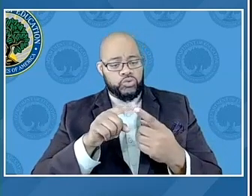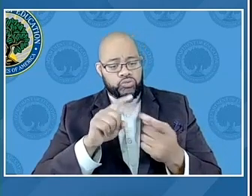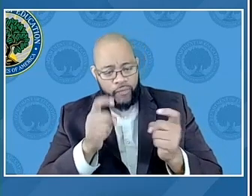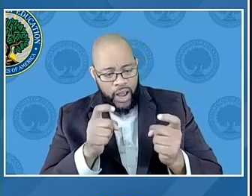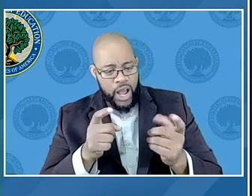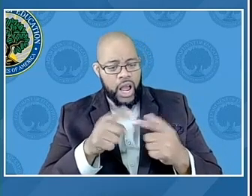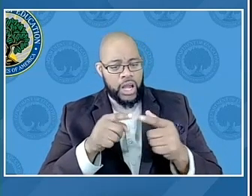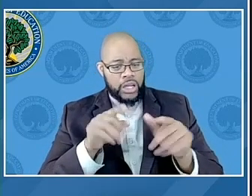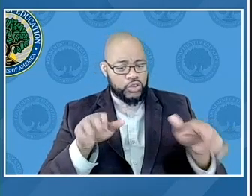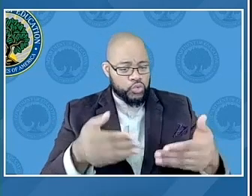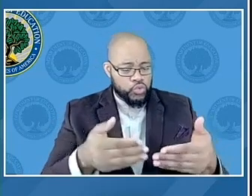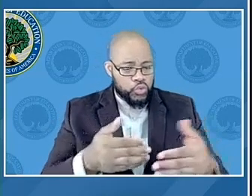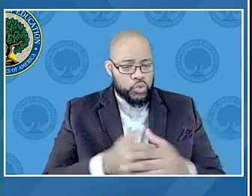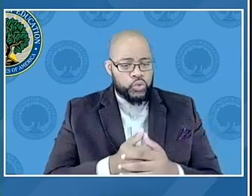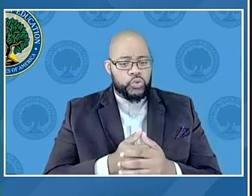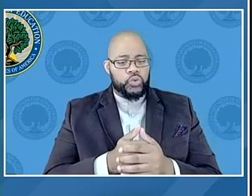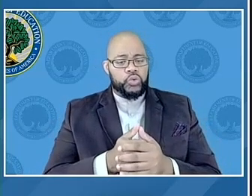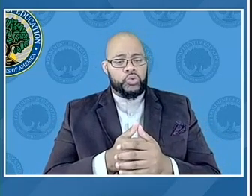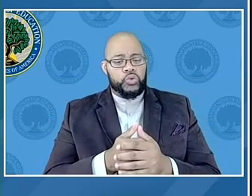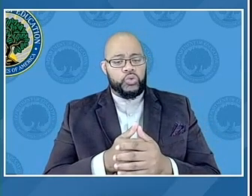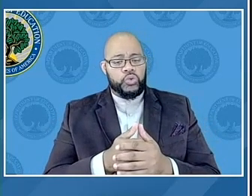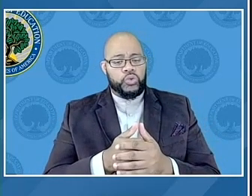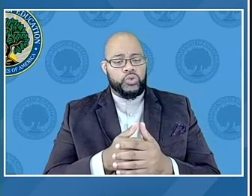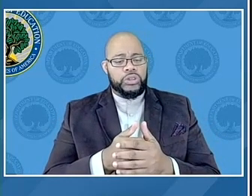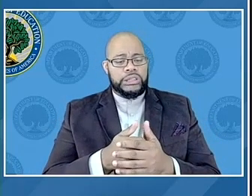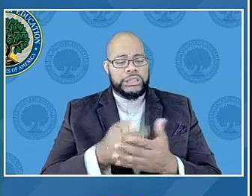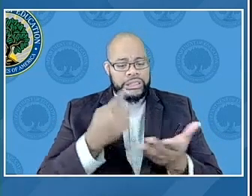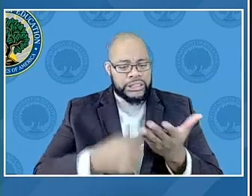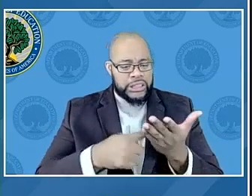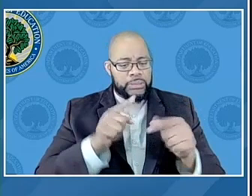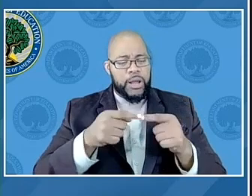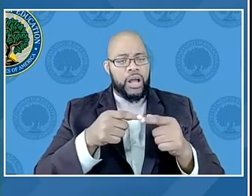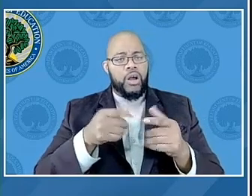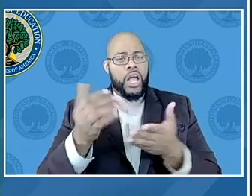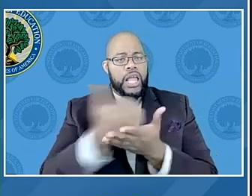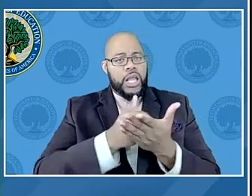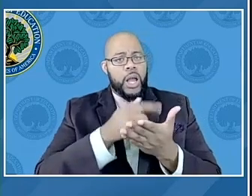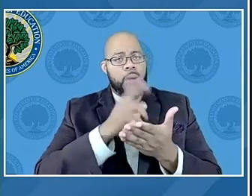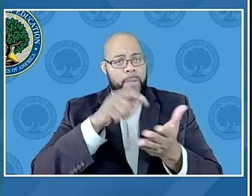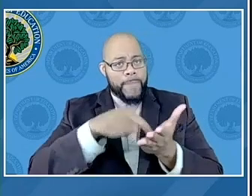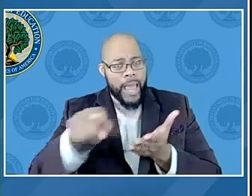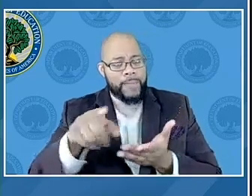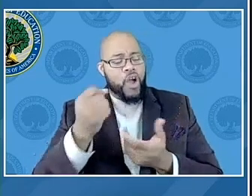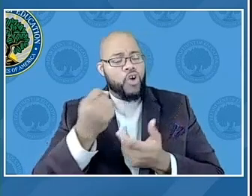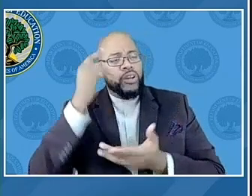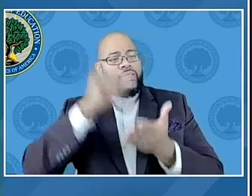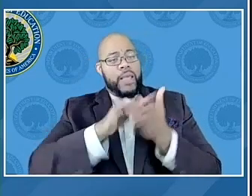arguments and stances around Income Driven Repayment Plans and understanding that those plans, even though they've been